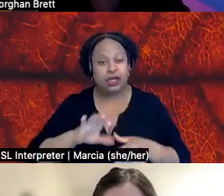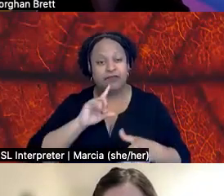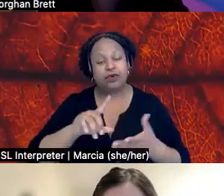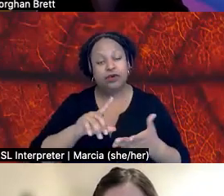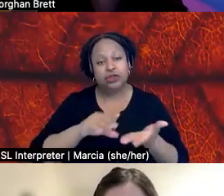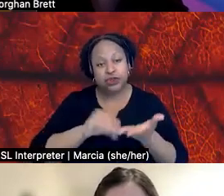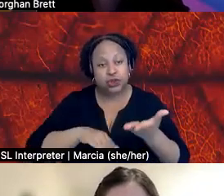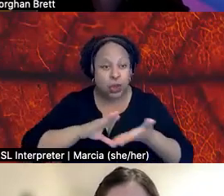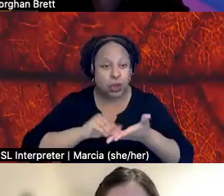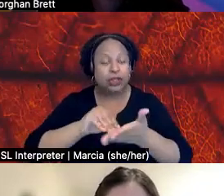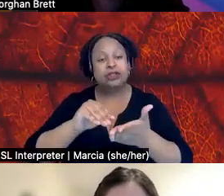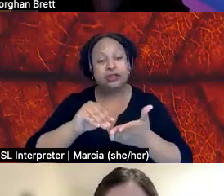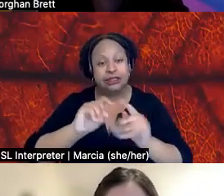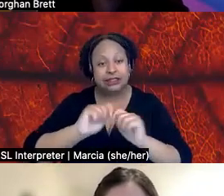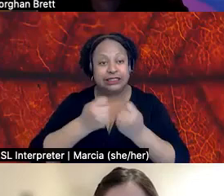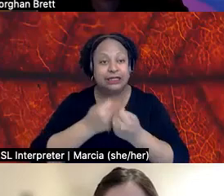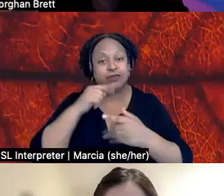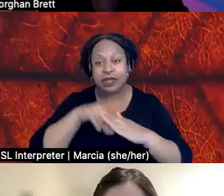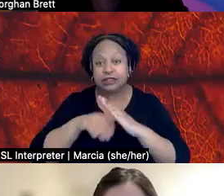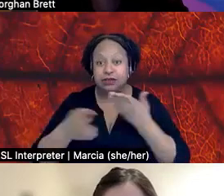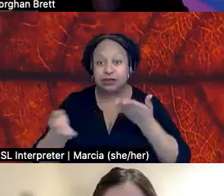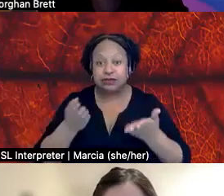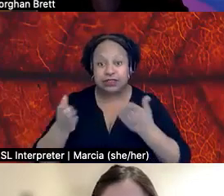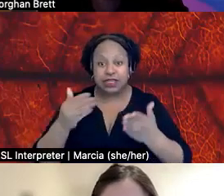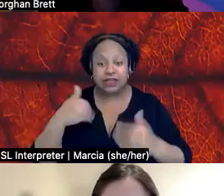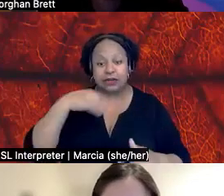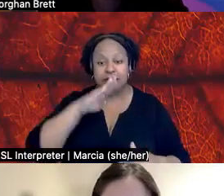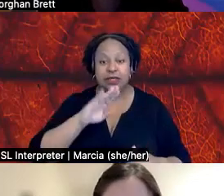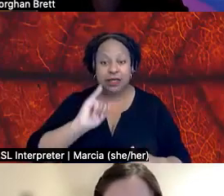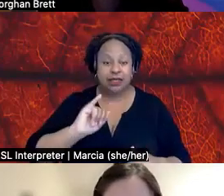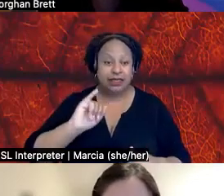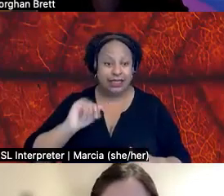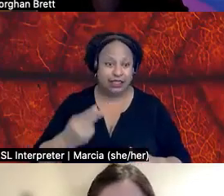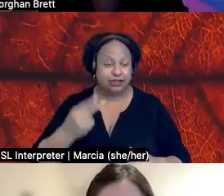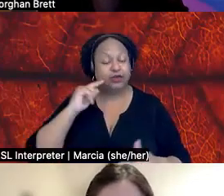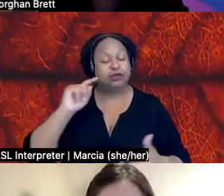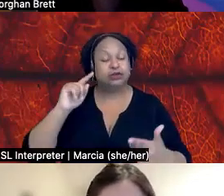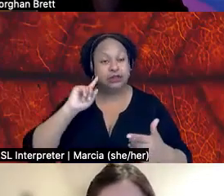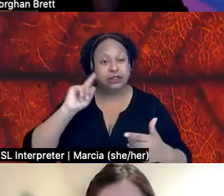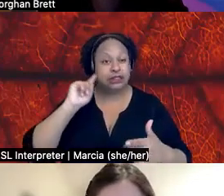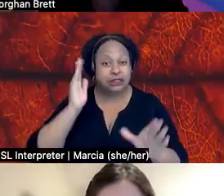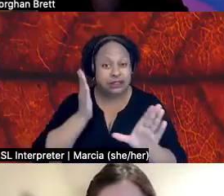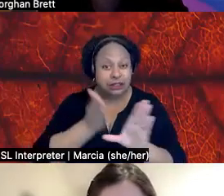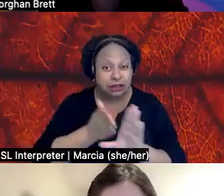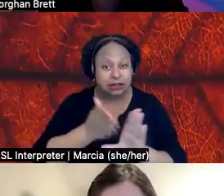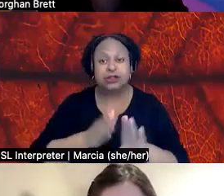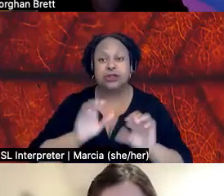I hold a VAH in Psychology and Sociology, certificate in